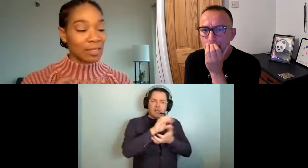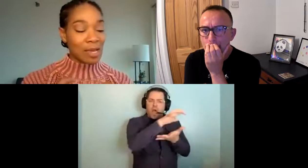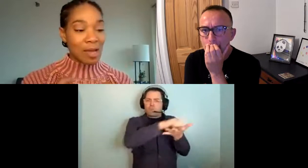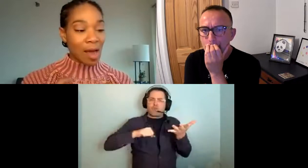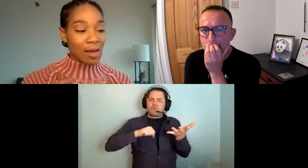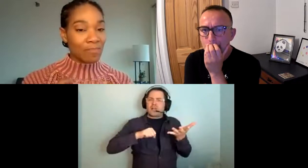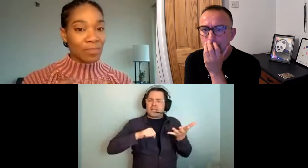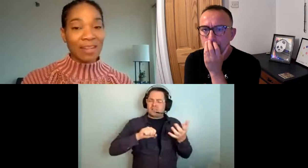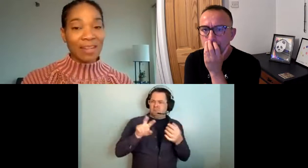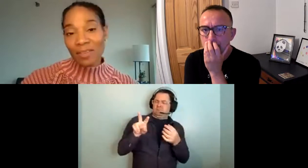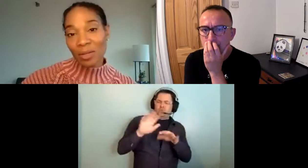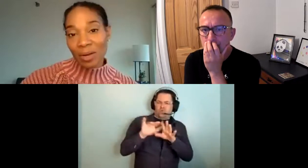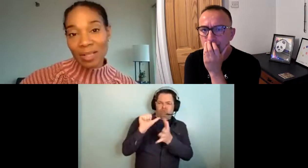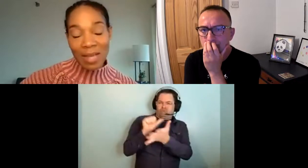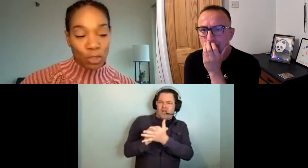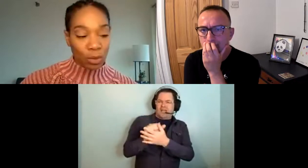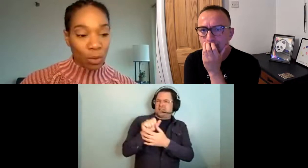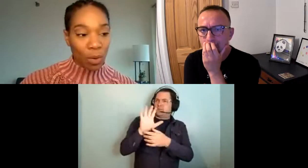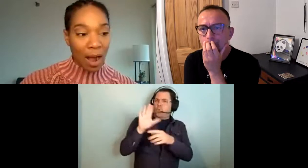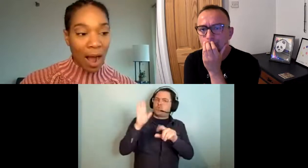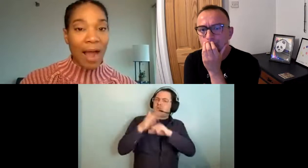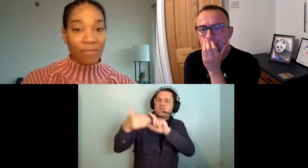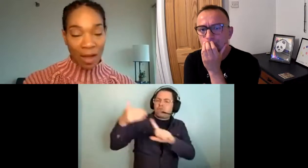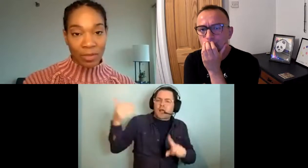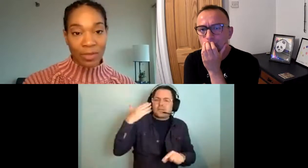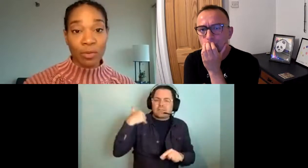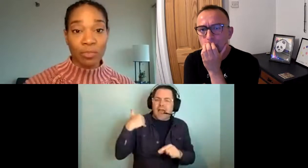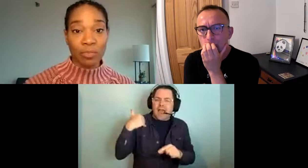said this_is how its used and this_is also who created